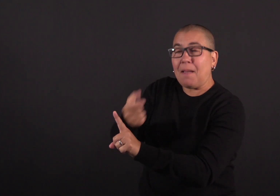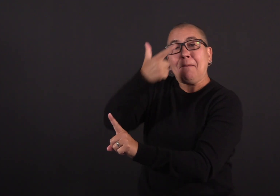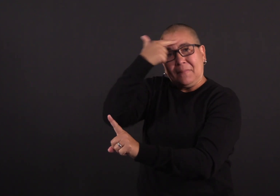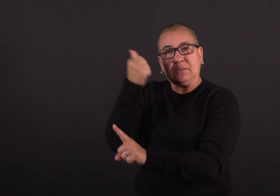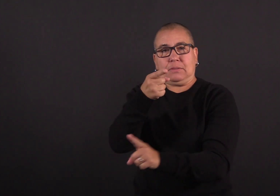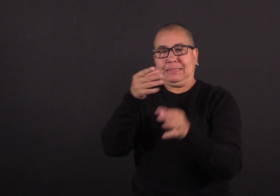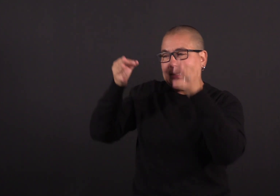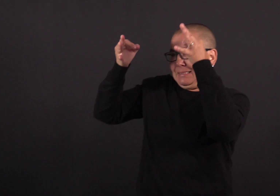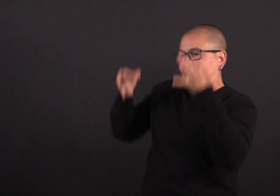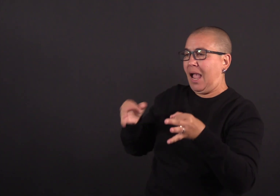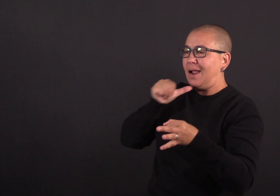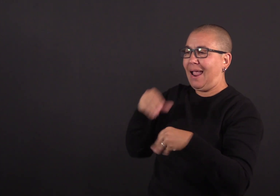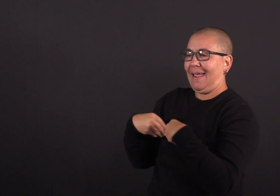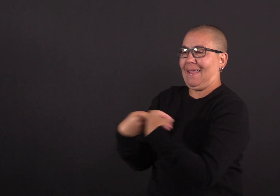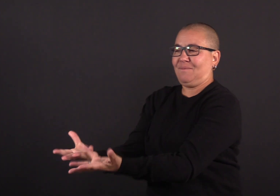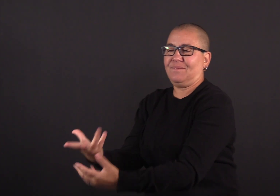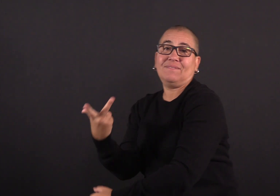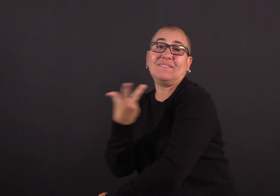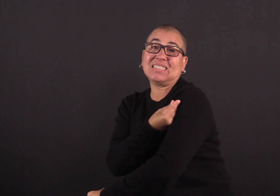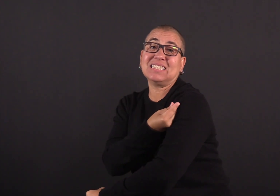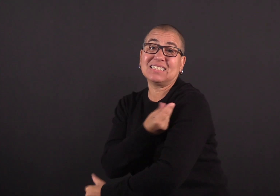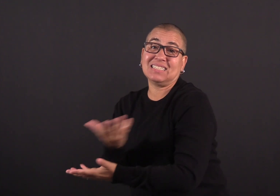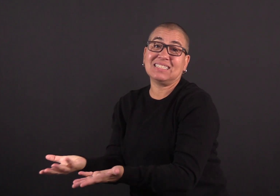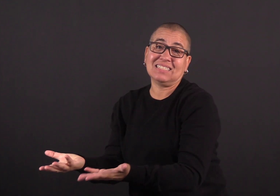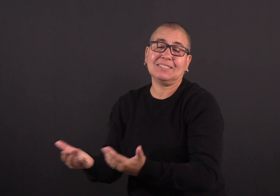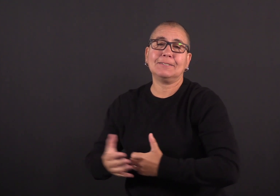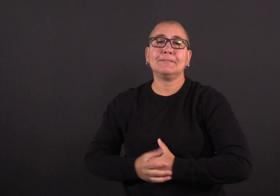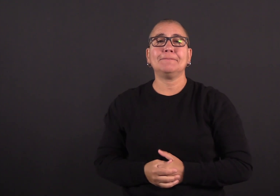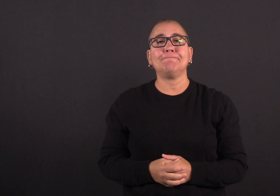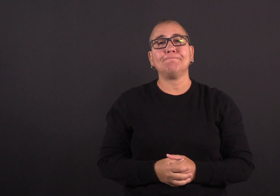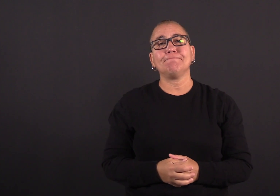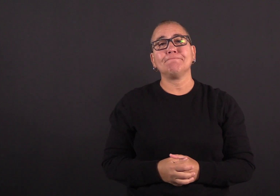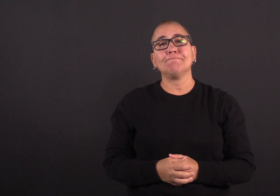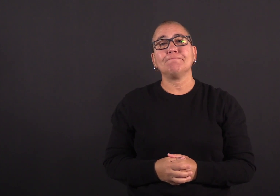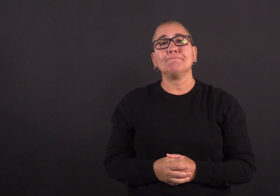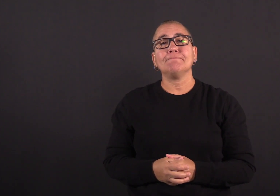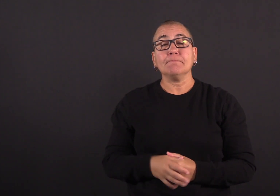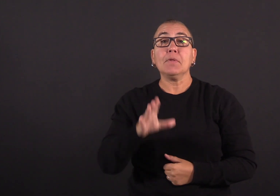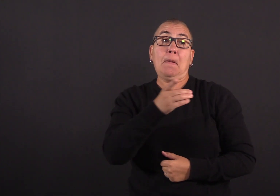Parents [and] guardians will have to stay home and take care of their children. I mean,